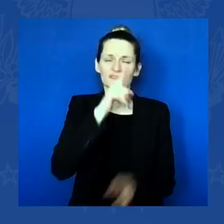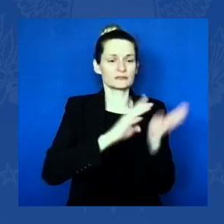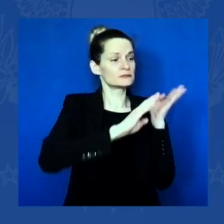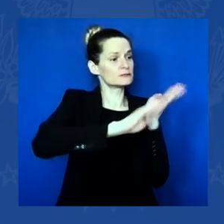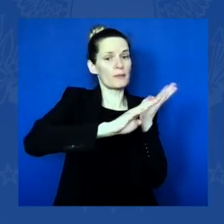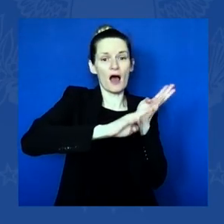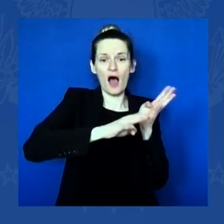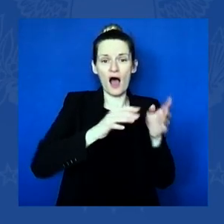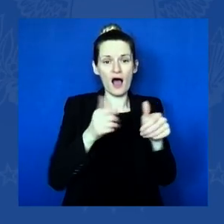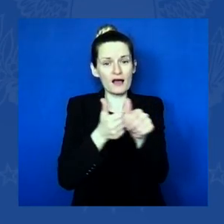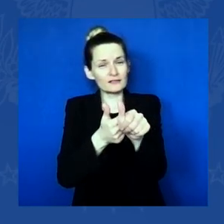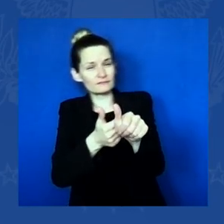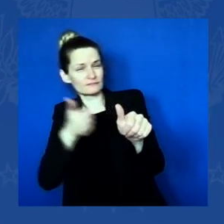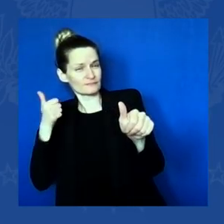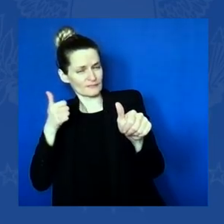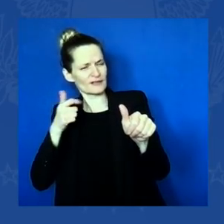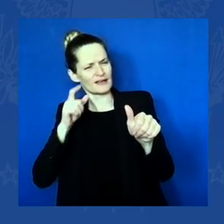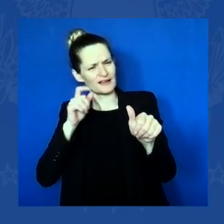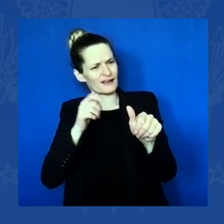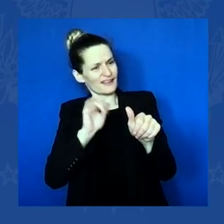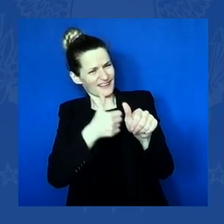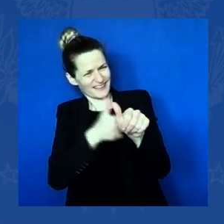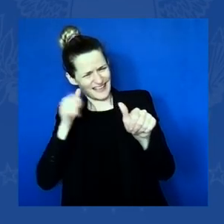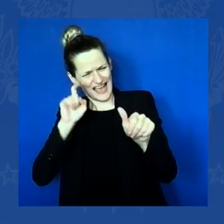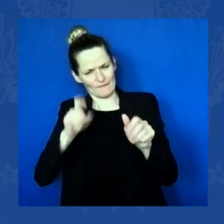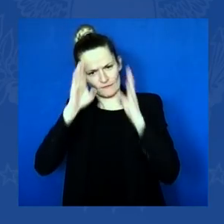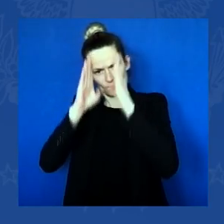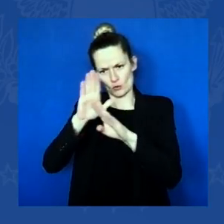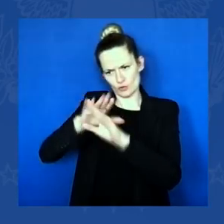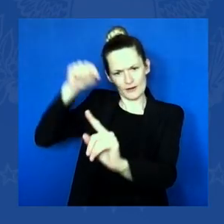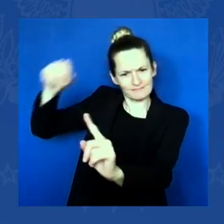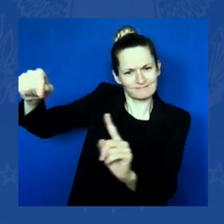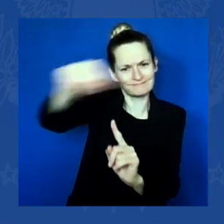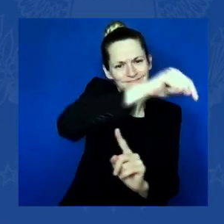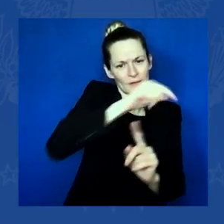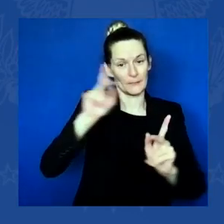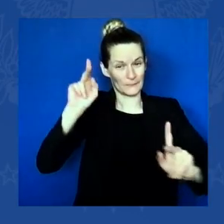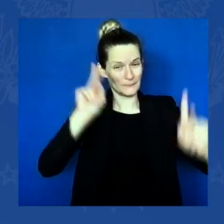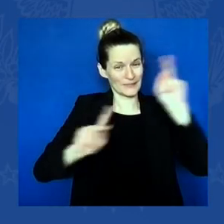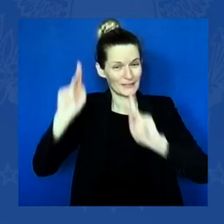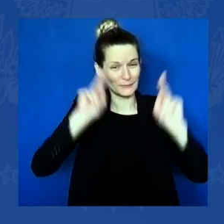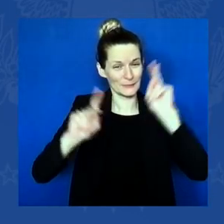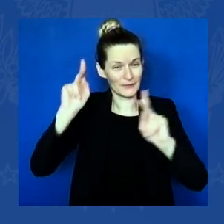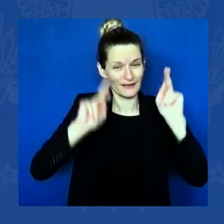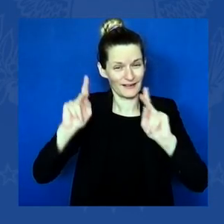factory workers, dockworkers, welders, shipping crews,